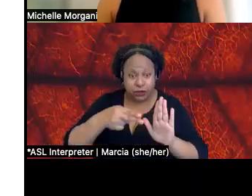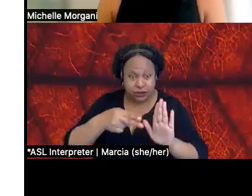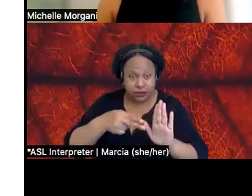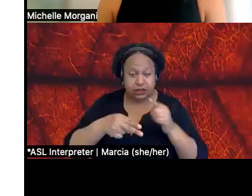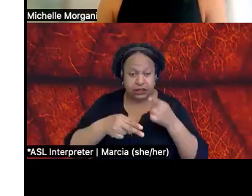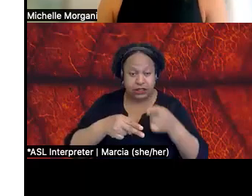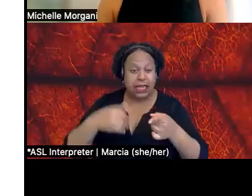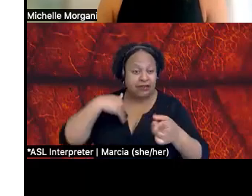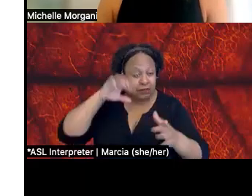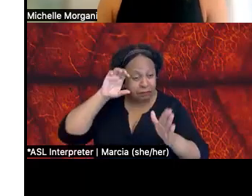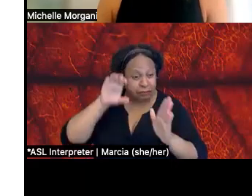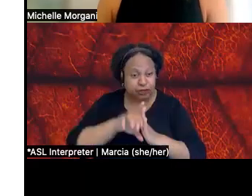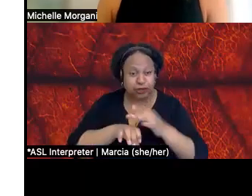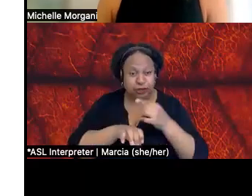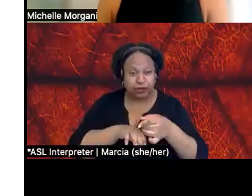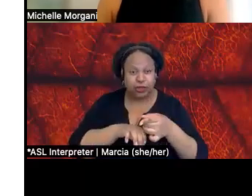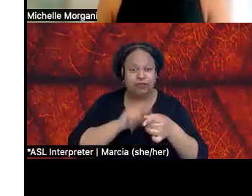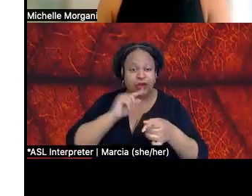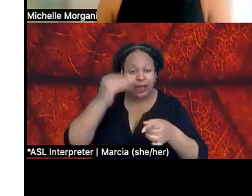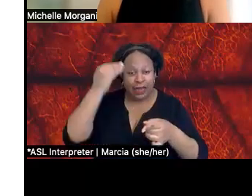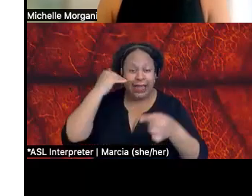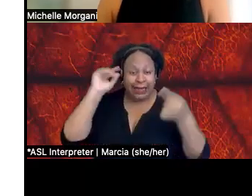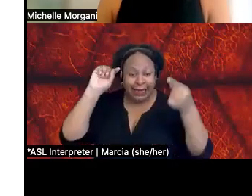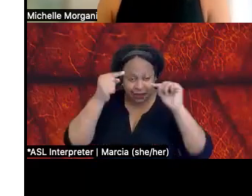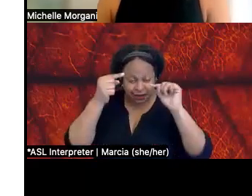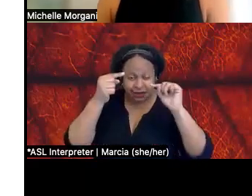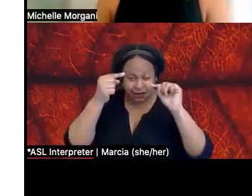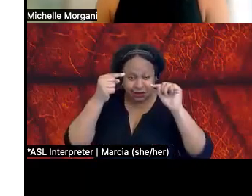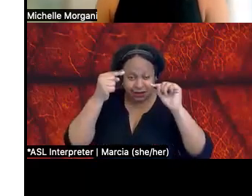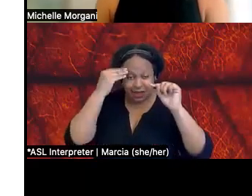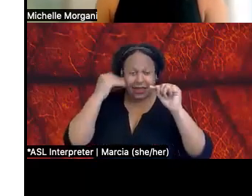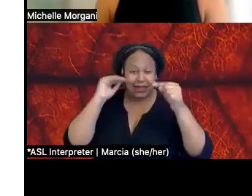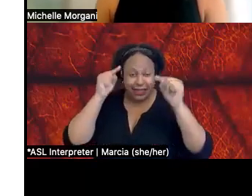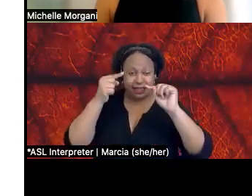diagnosis for headache, which is one of the largest differential diagnoses.